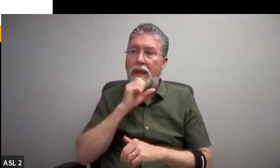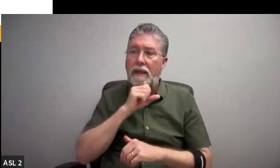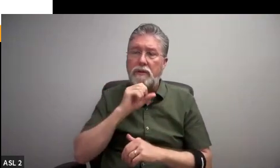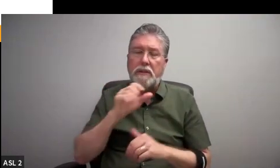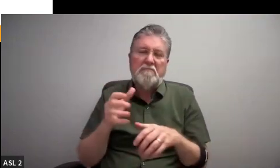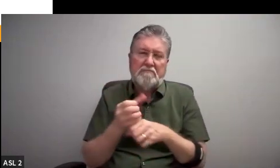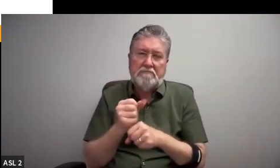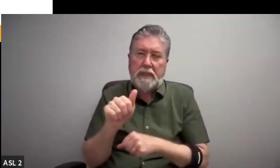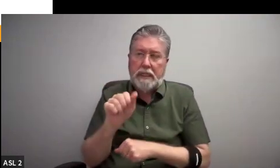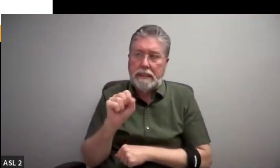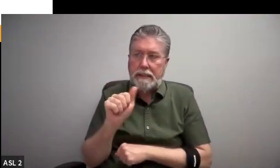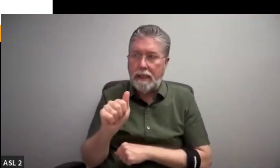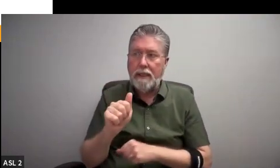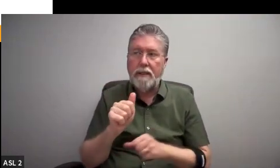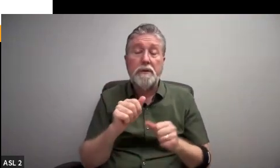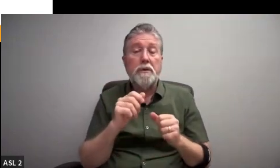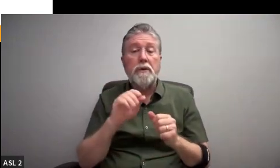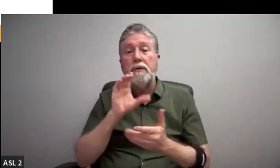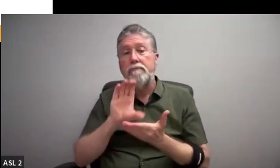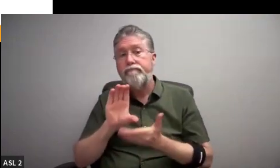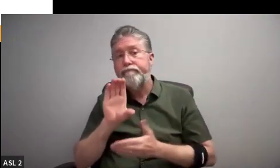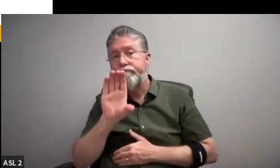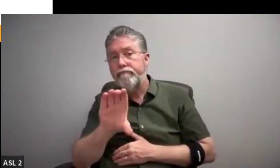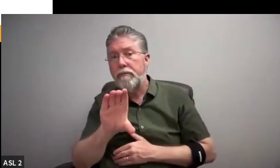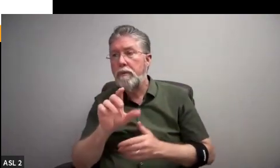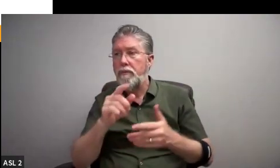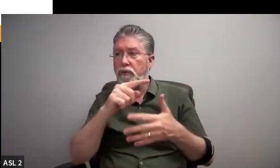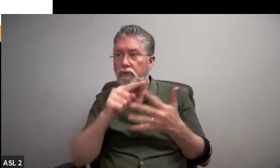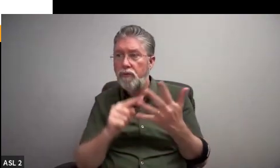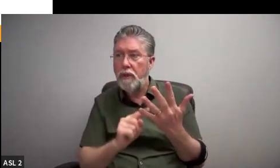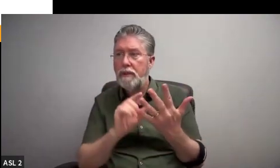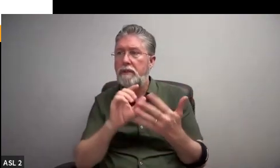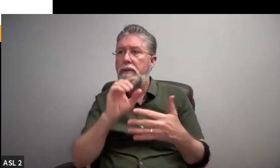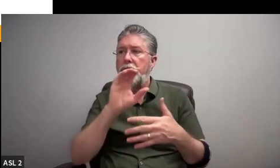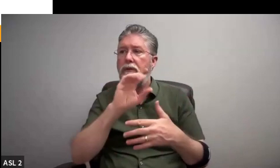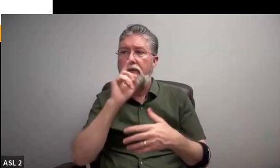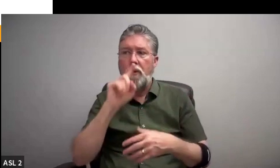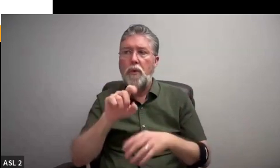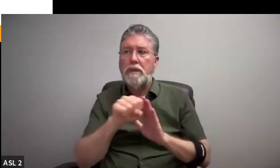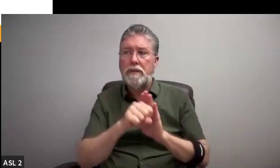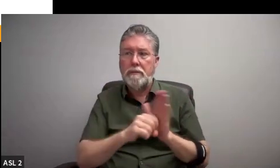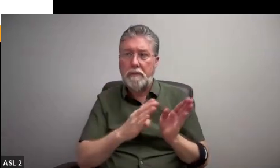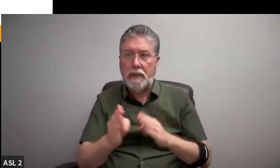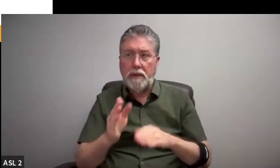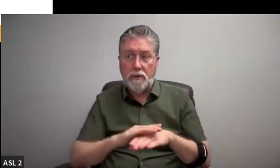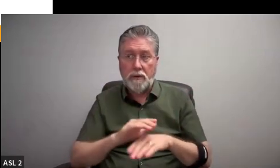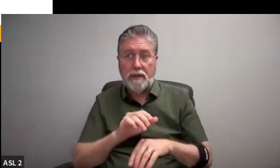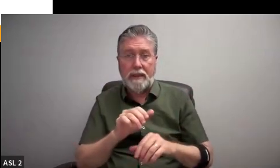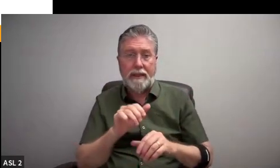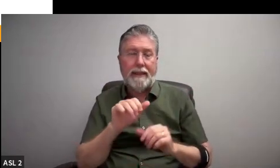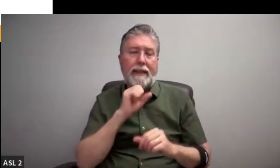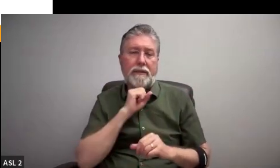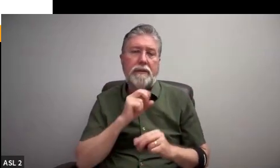aging development and content. The OAA provides the foundation for the national aging network